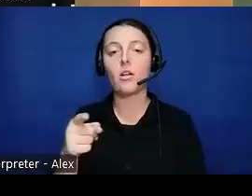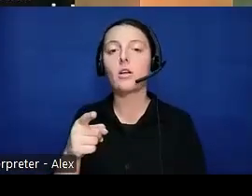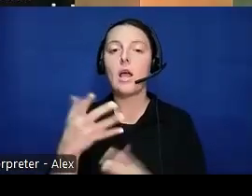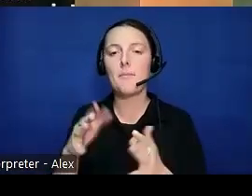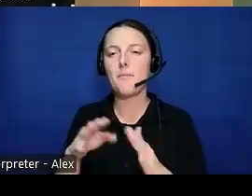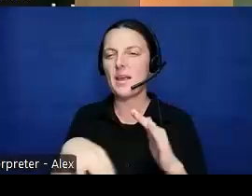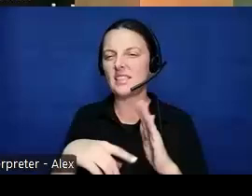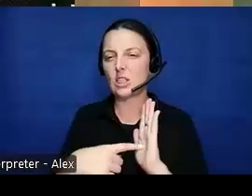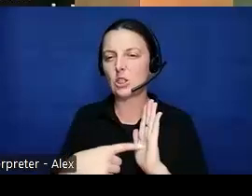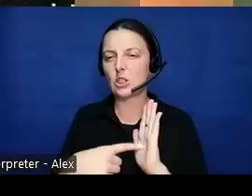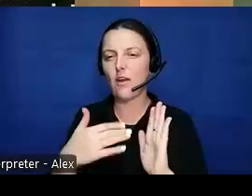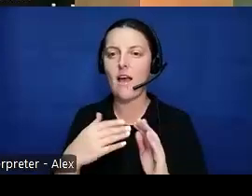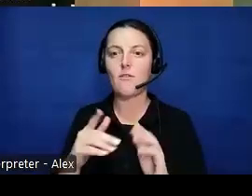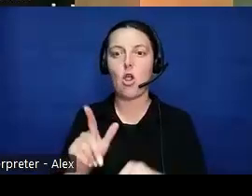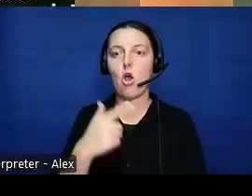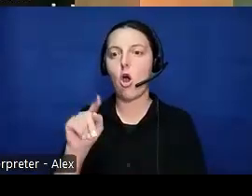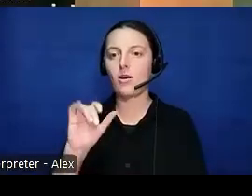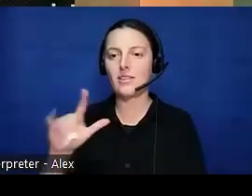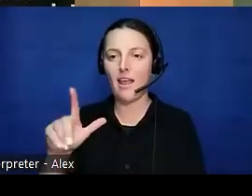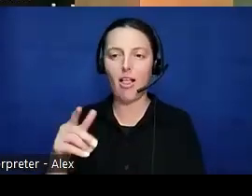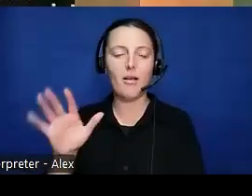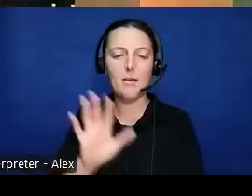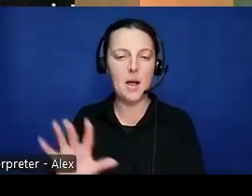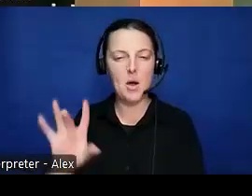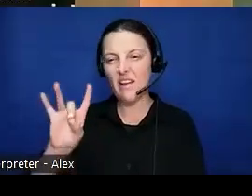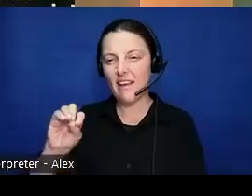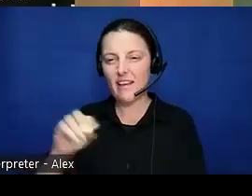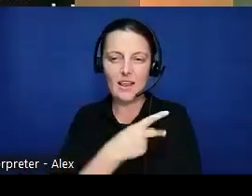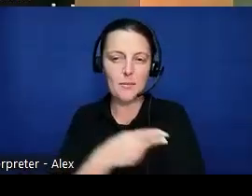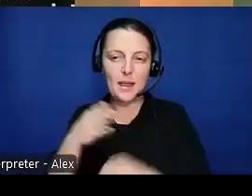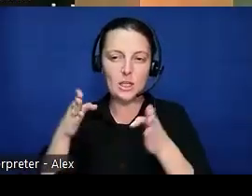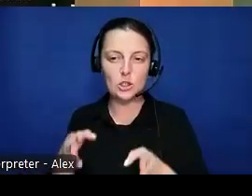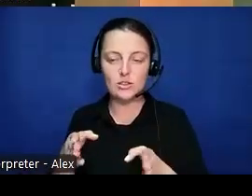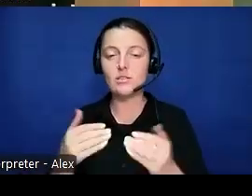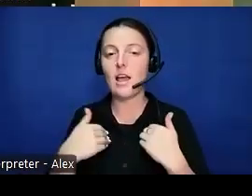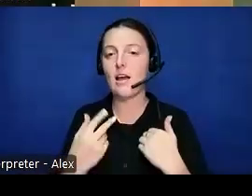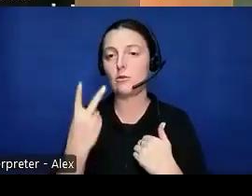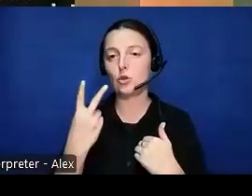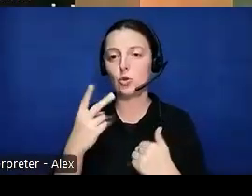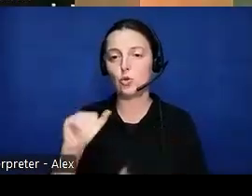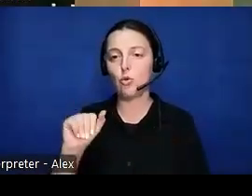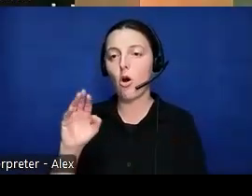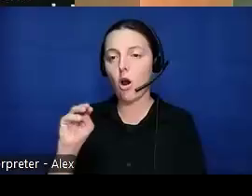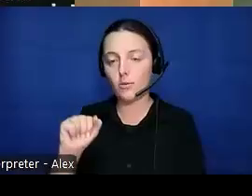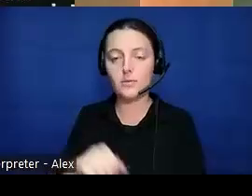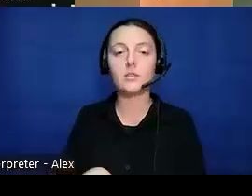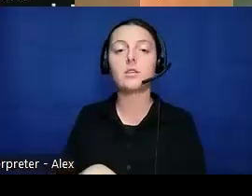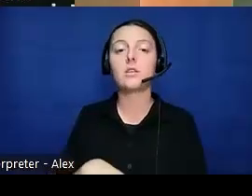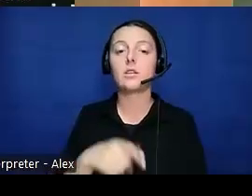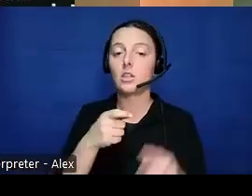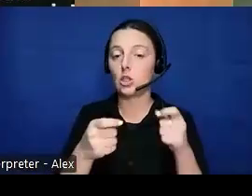maybe about 80 patients, you know, uh in two arms. A control arm did not receive group psychotherapy,